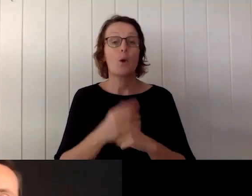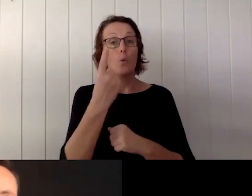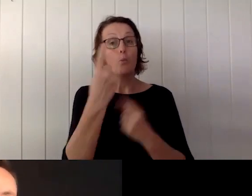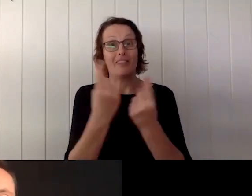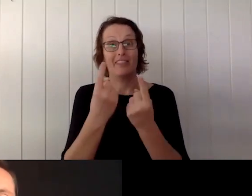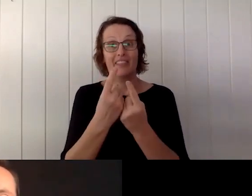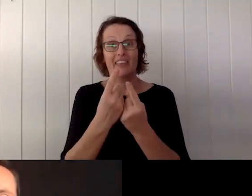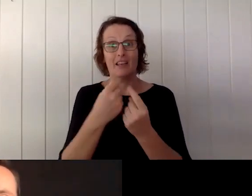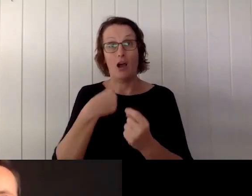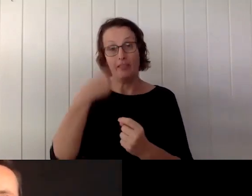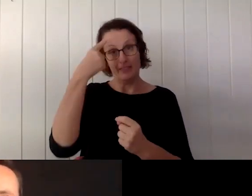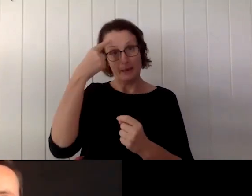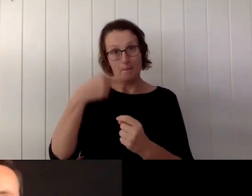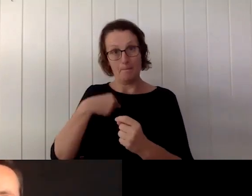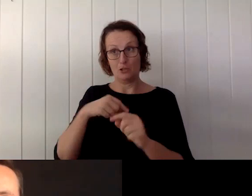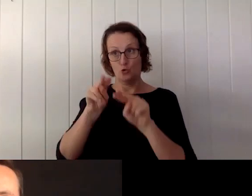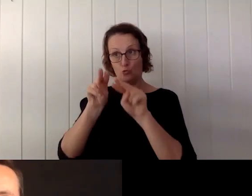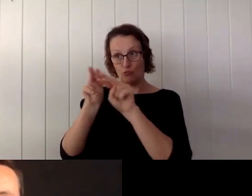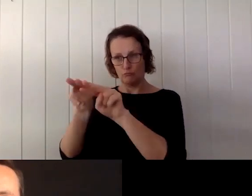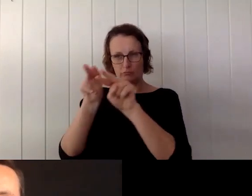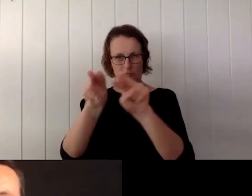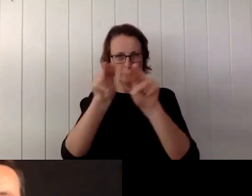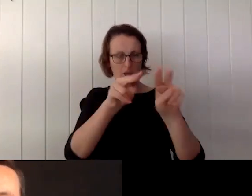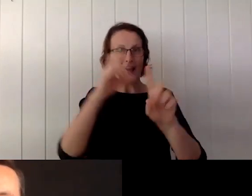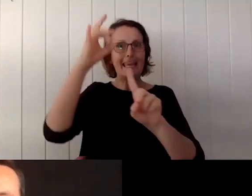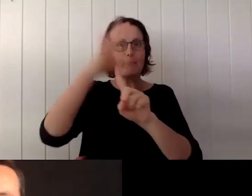leaders on is being observant of certain critical moments. And some